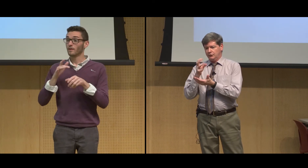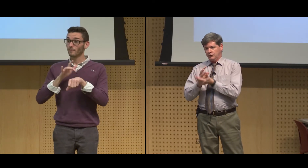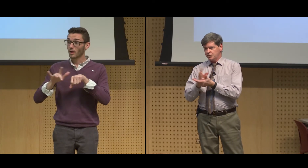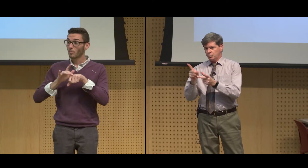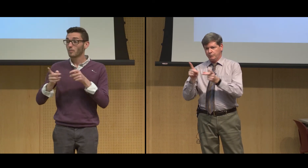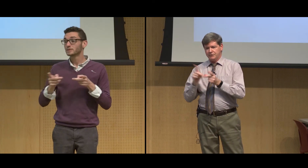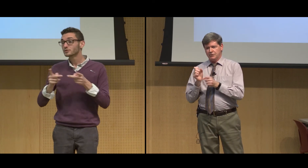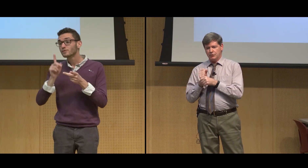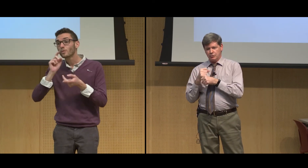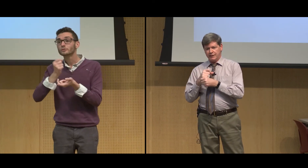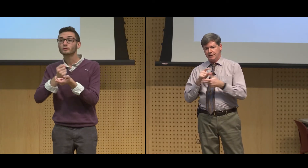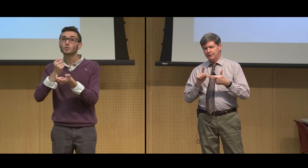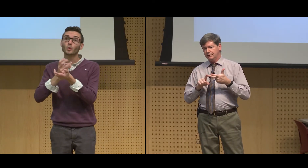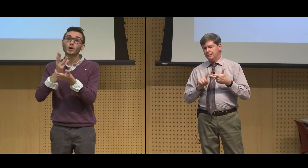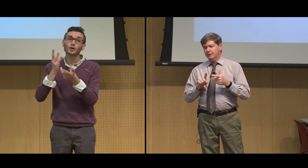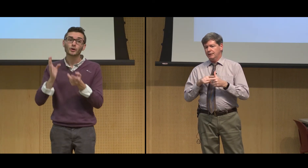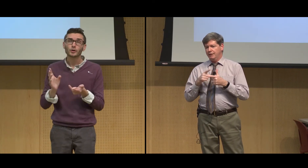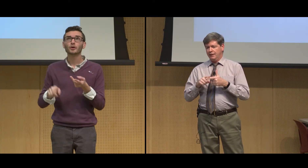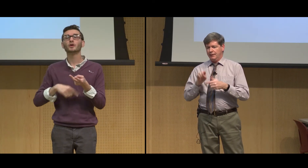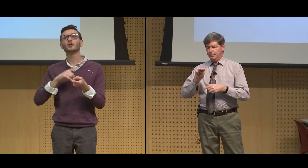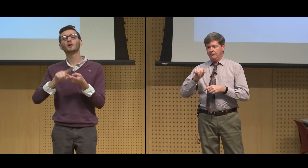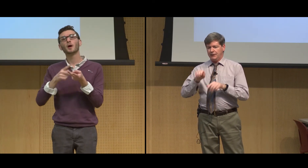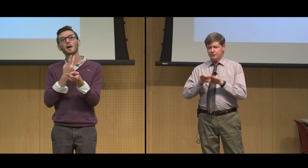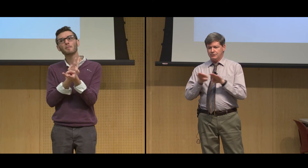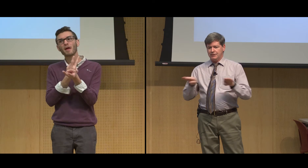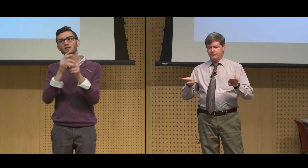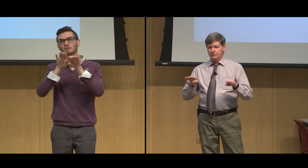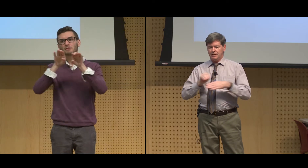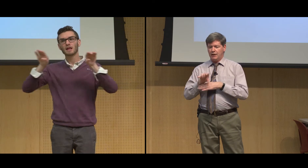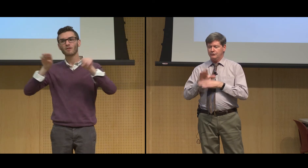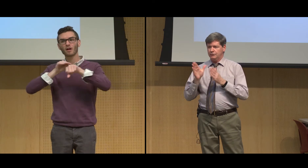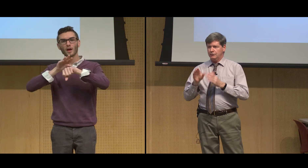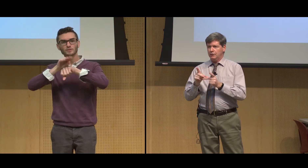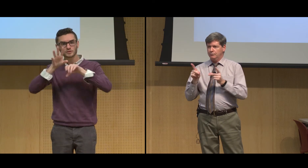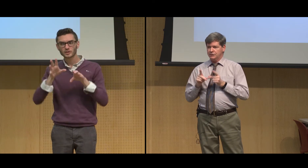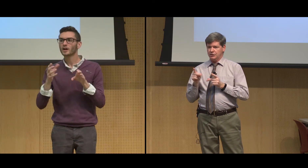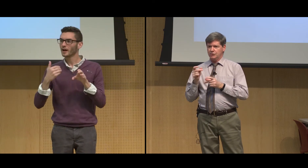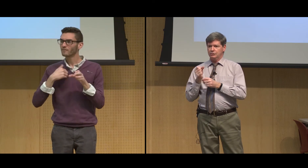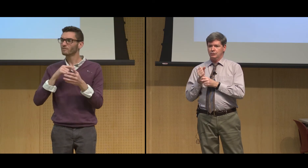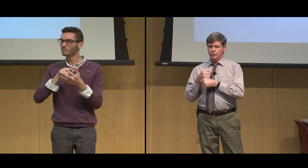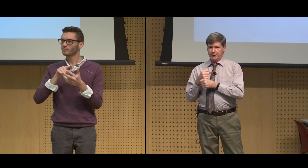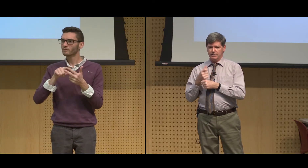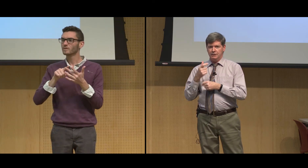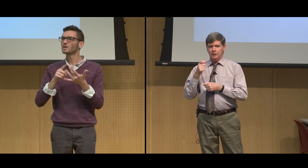a social work position created and then a master's level counselor position created